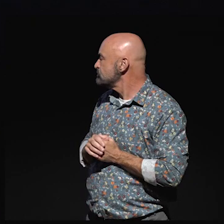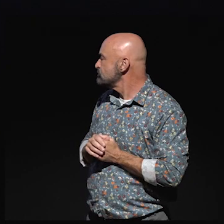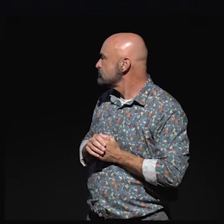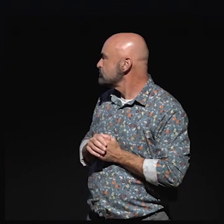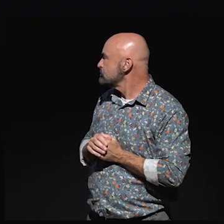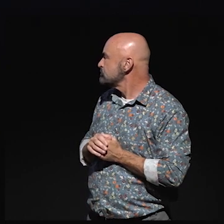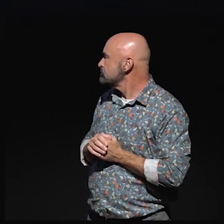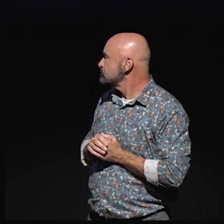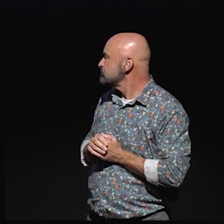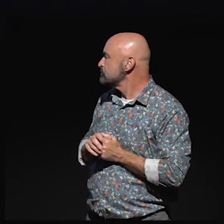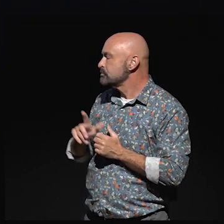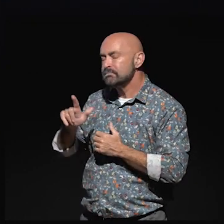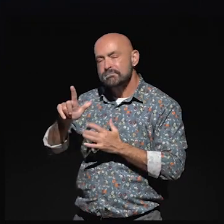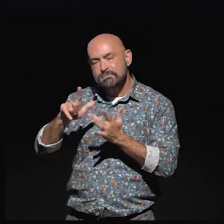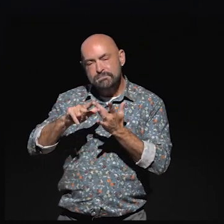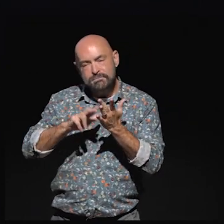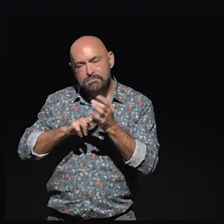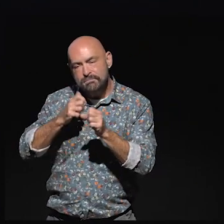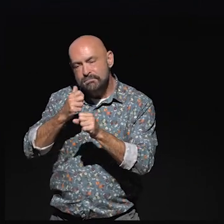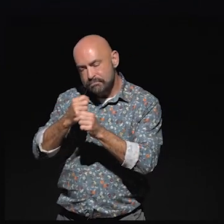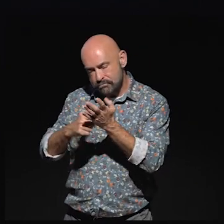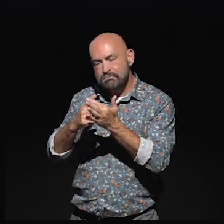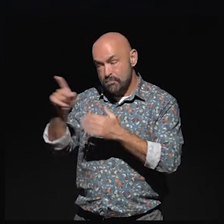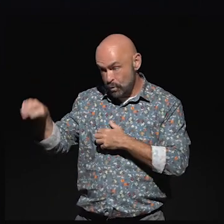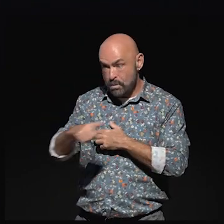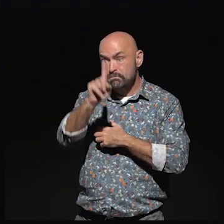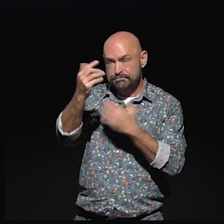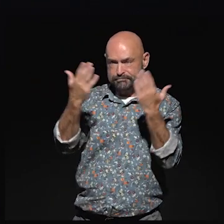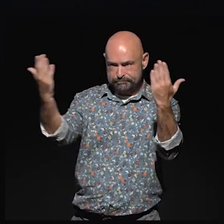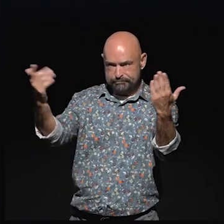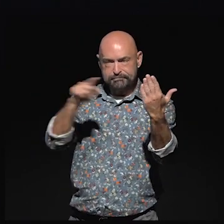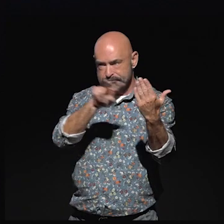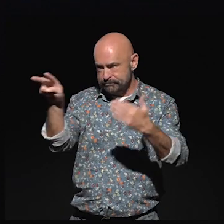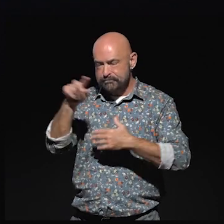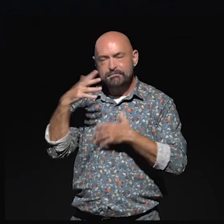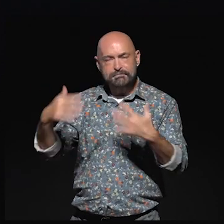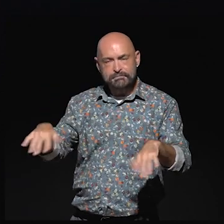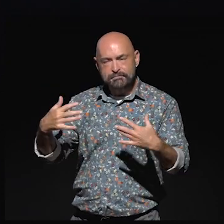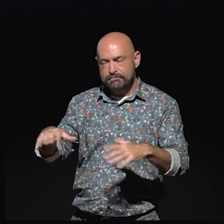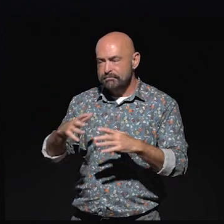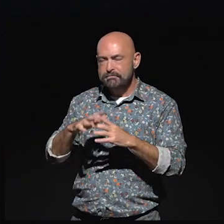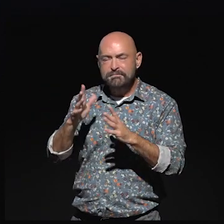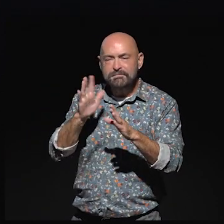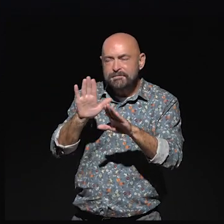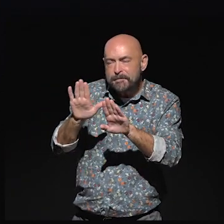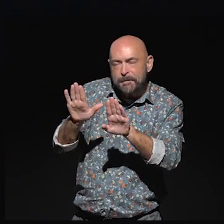Unlike Ingres, and you will see it when you go upstairs with its absolutely enamel surface,